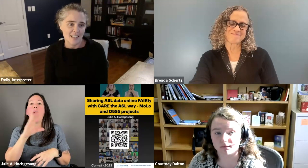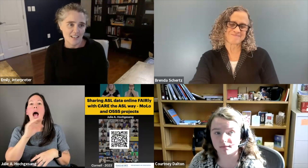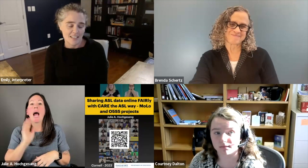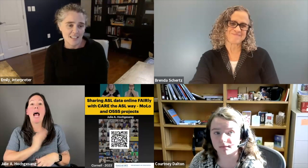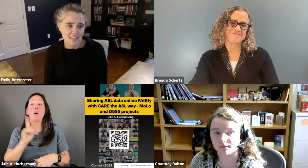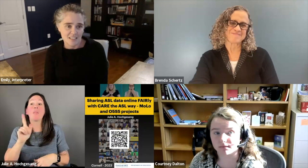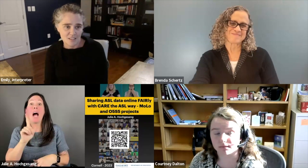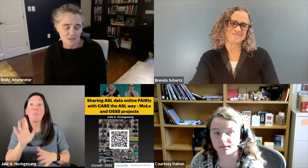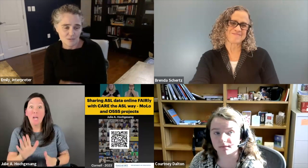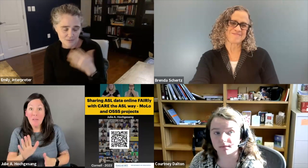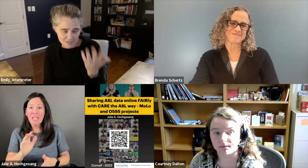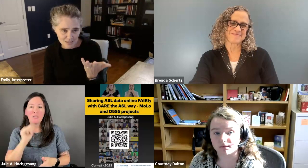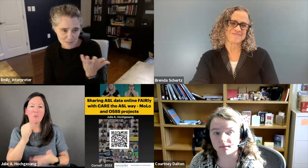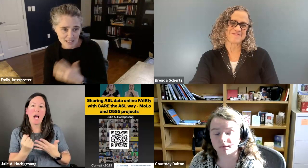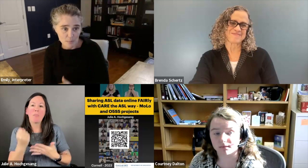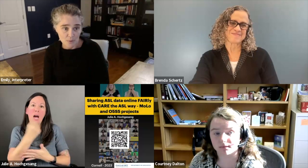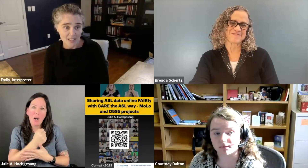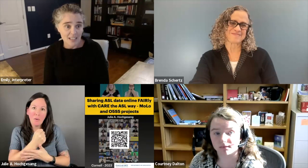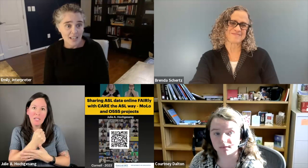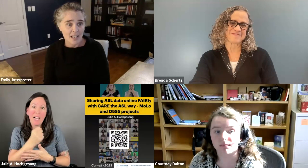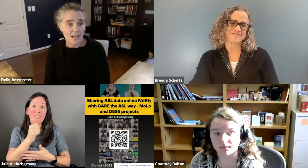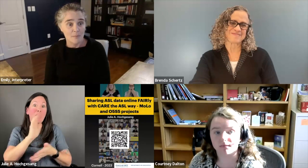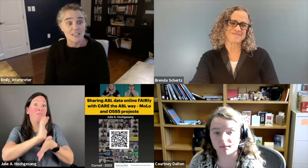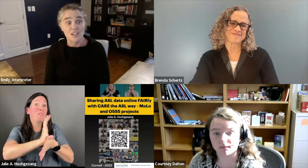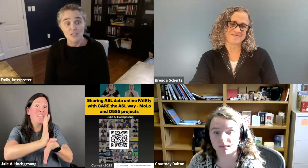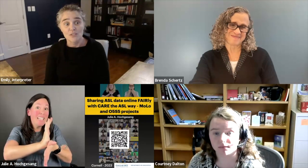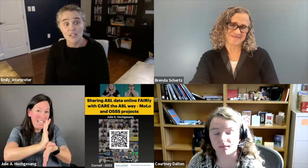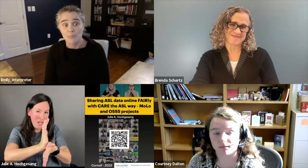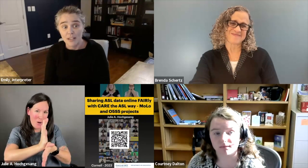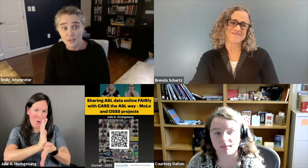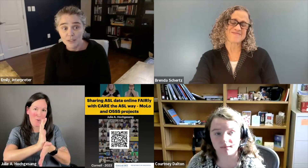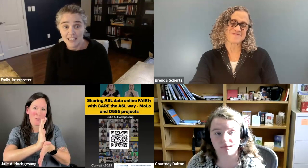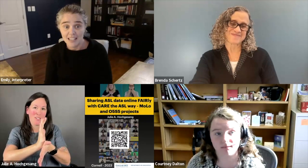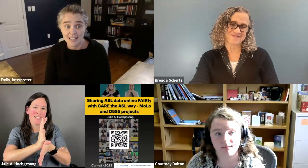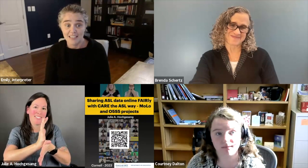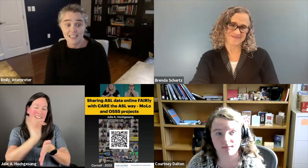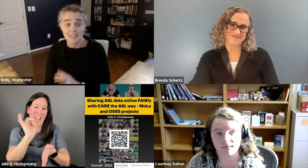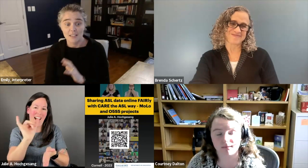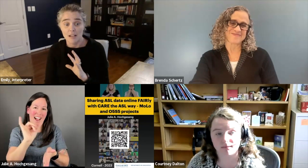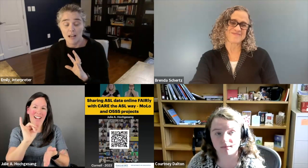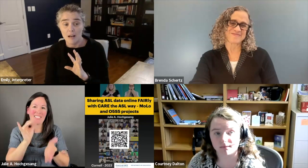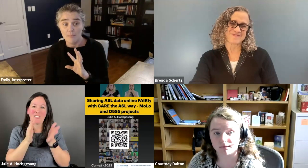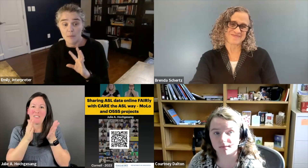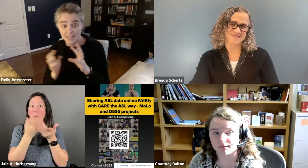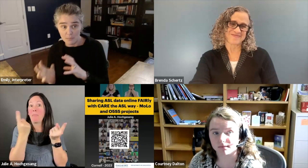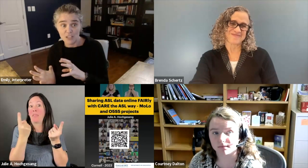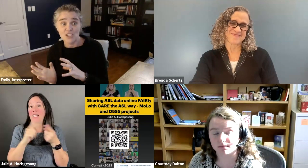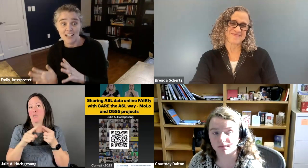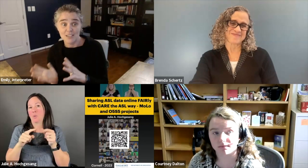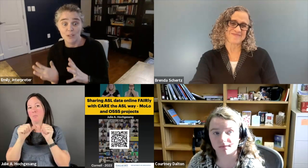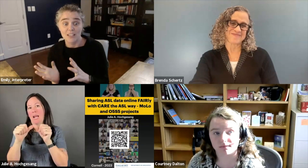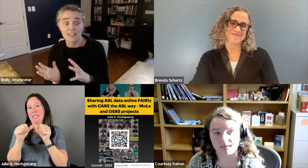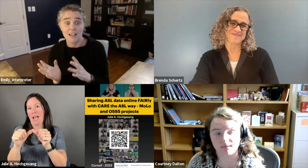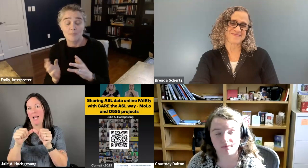say I say this to to make that point um it's also not prioritized as much as what um